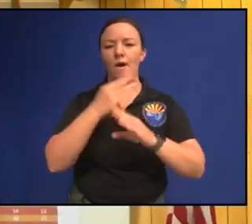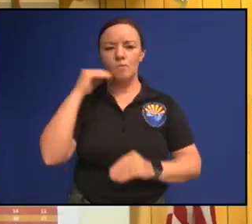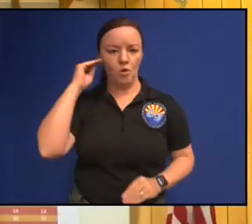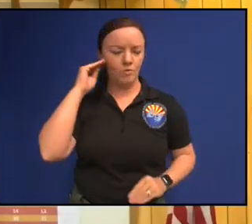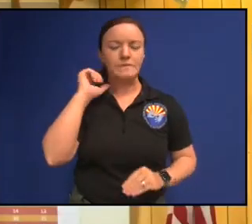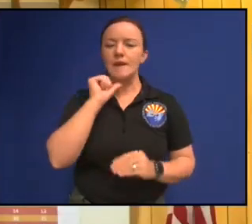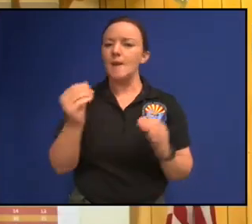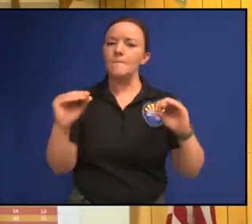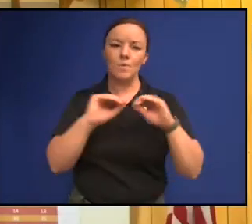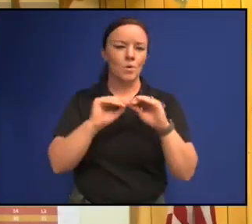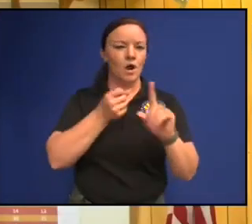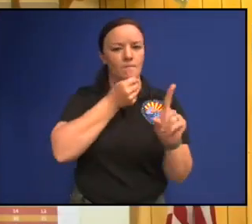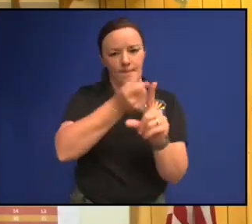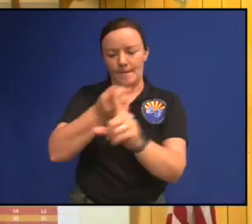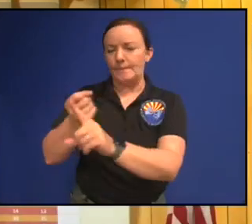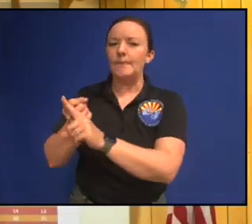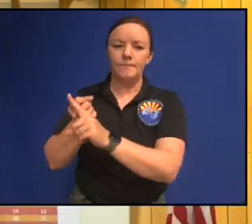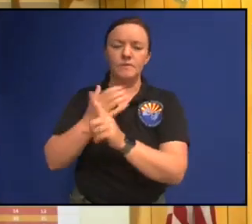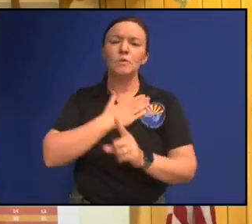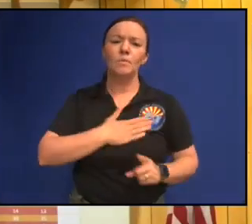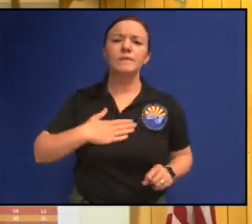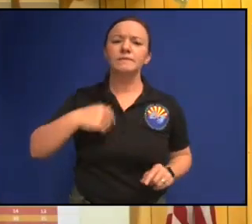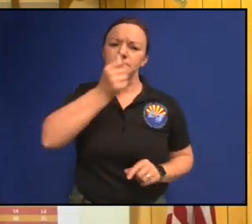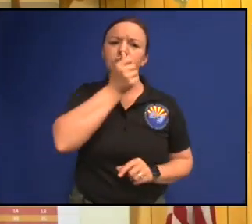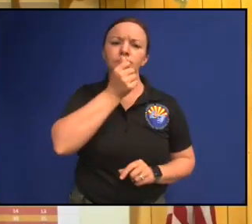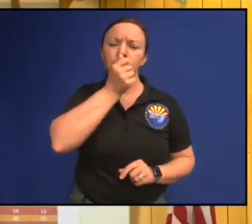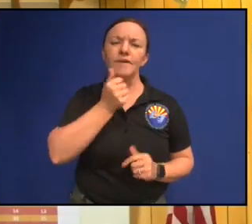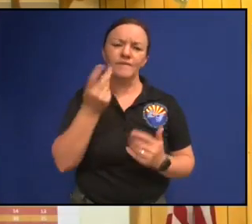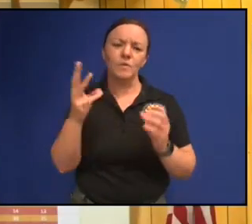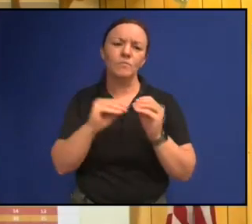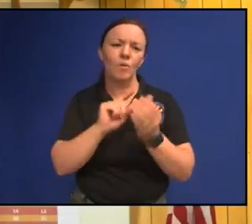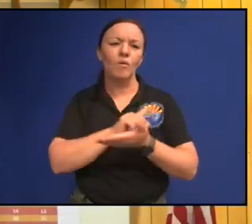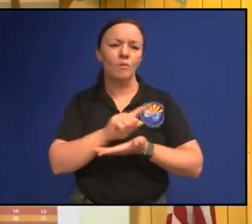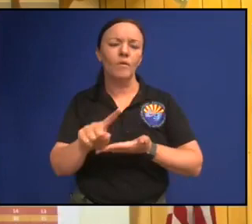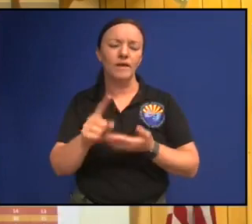PLEASE HAVE PATIENCE FOR US FOR A FEW WEEKS WHILE WE WORK ON PLANS TO MAKE THIS AVAILABLE TO THE COMMUNITY.